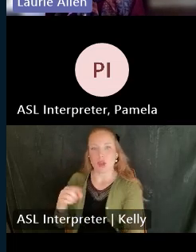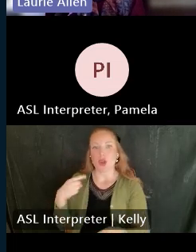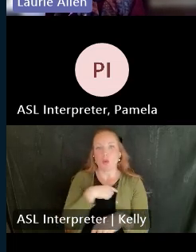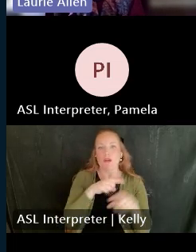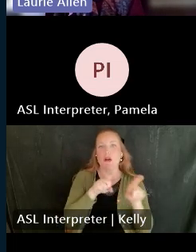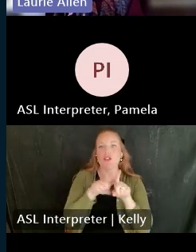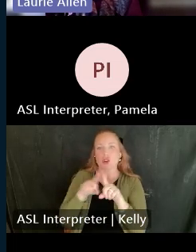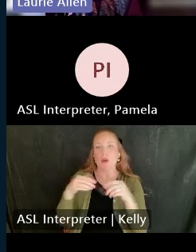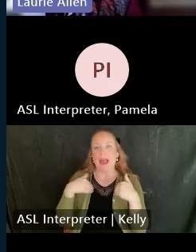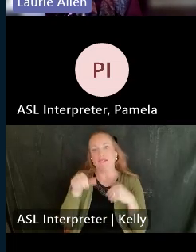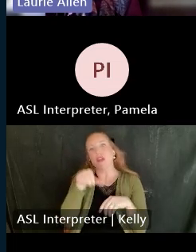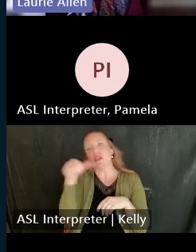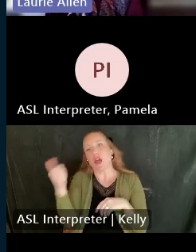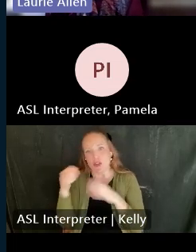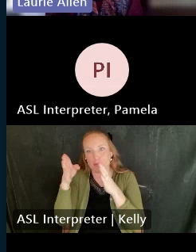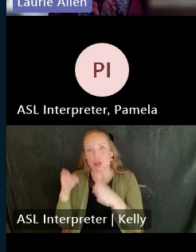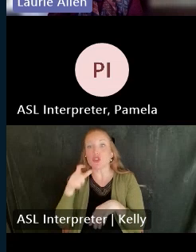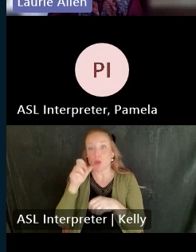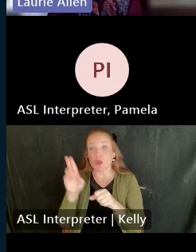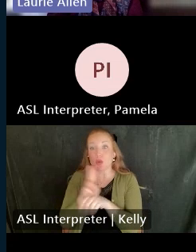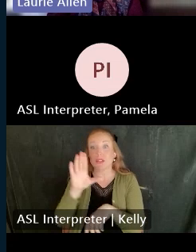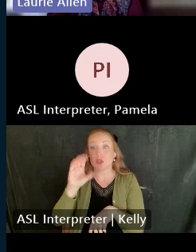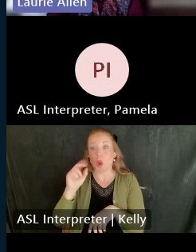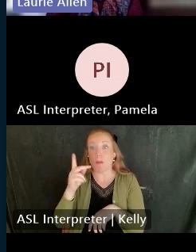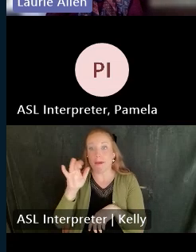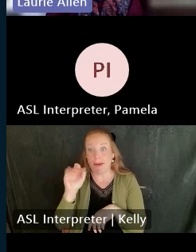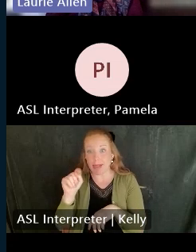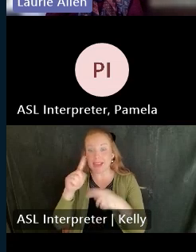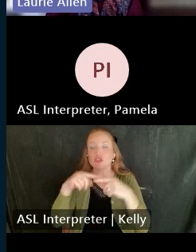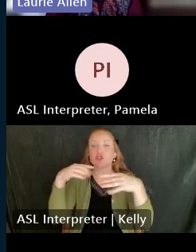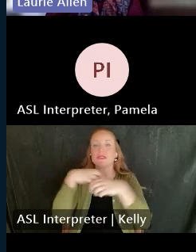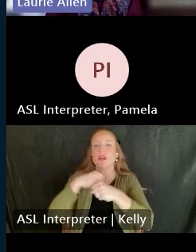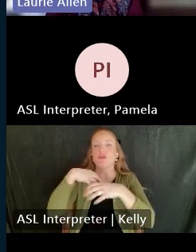So she'll use Copilot to to summarize documents and to simplify the language.